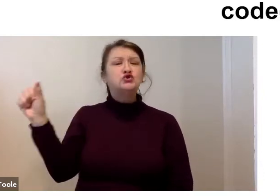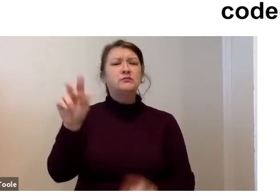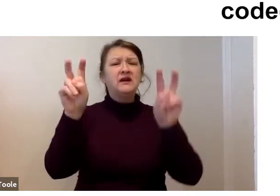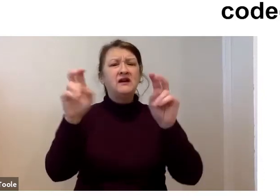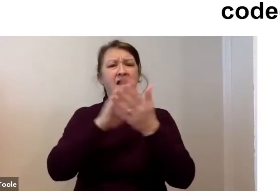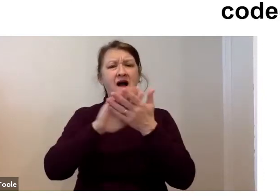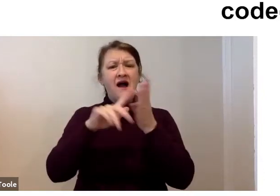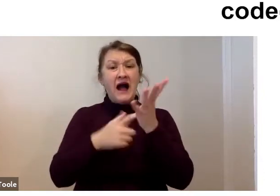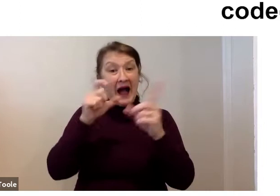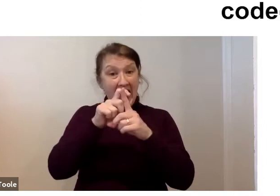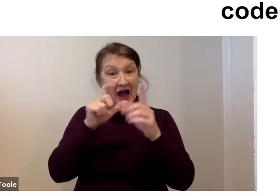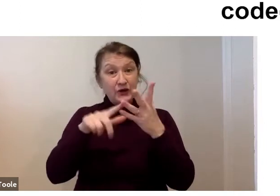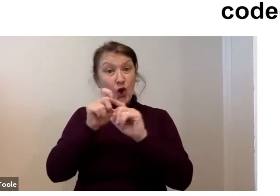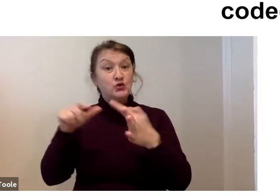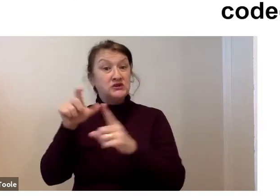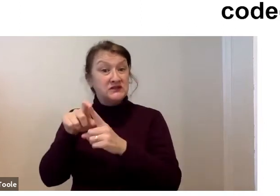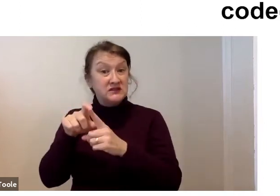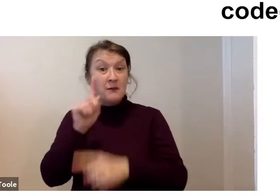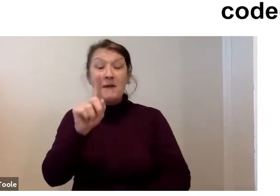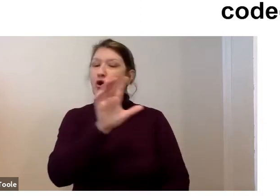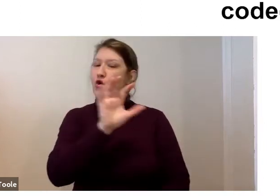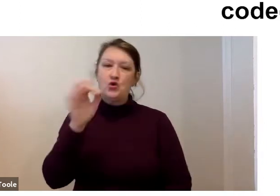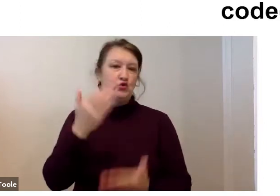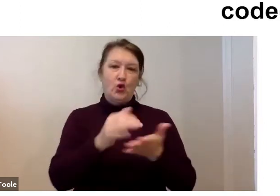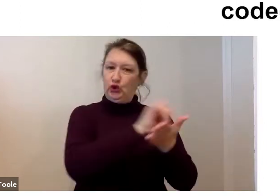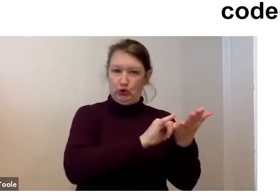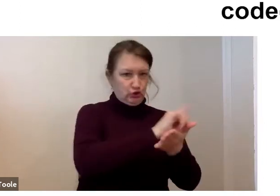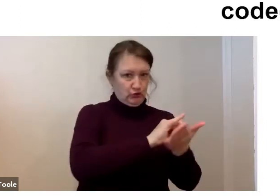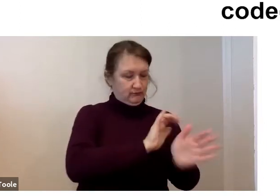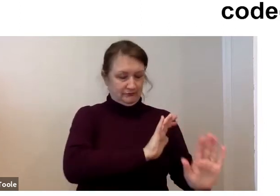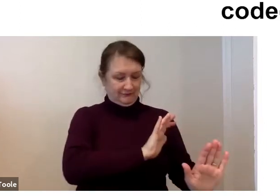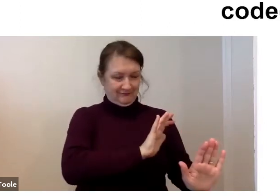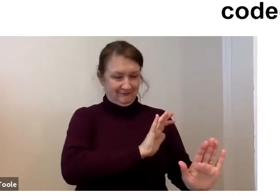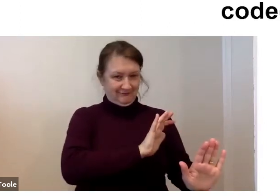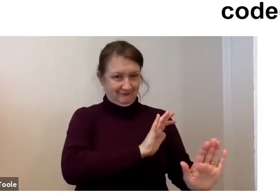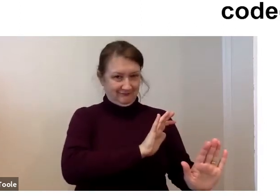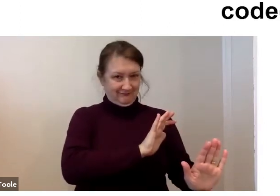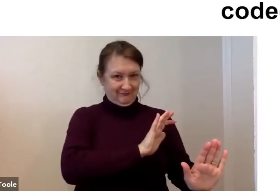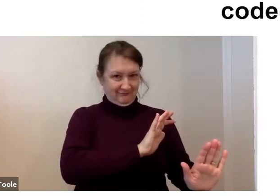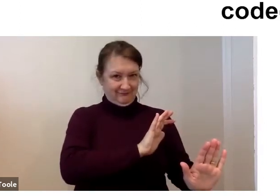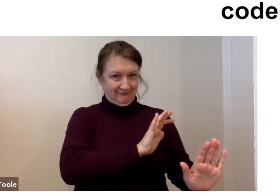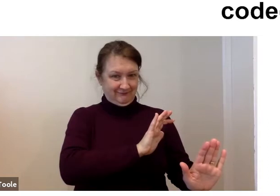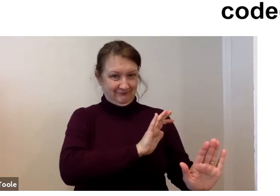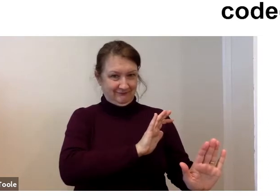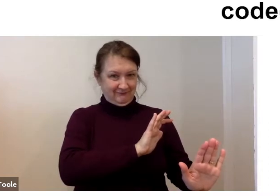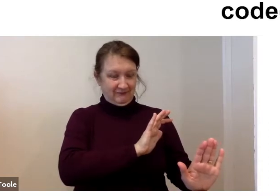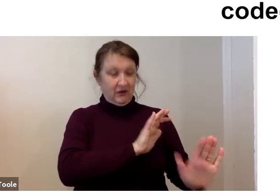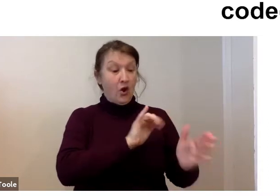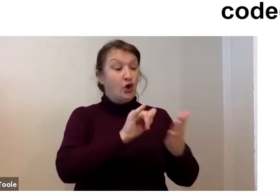captions except on YouTube. On YouTube the algorithm does not like hardcoded captions